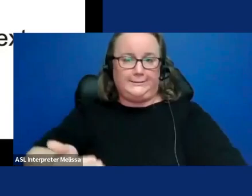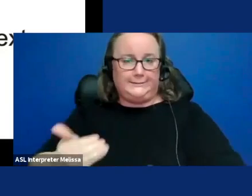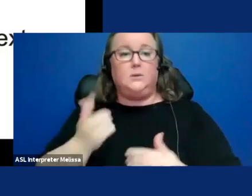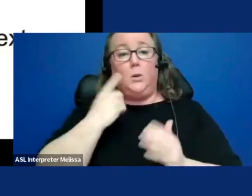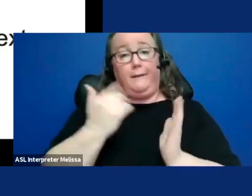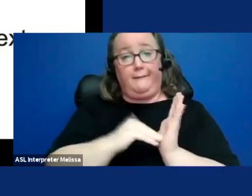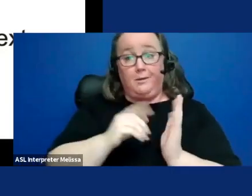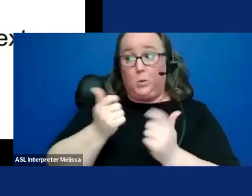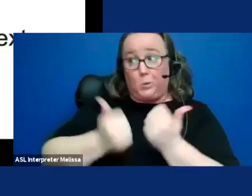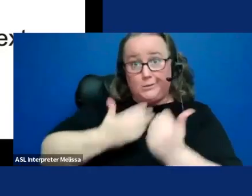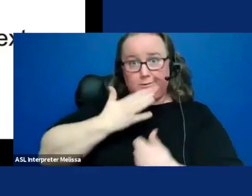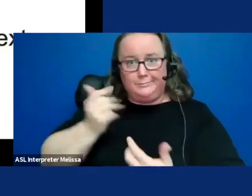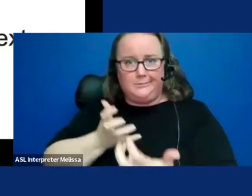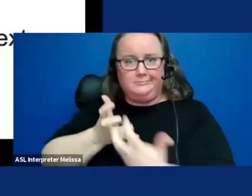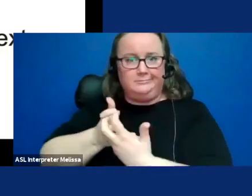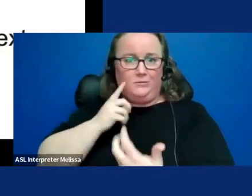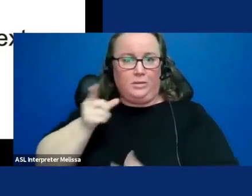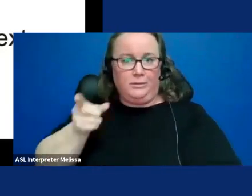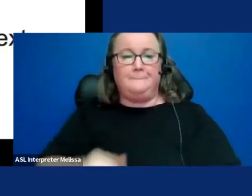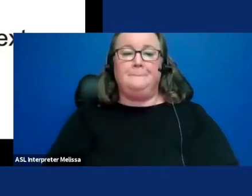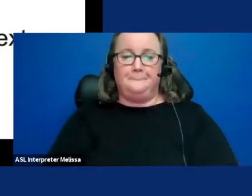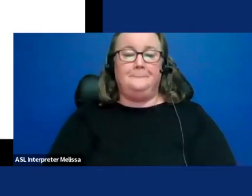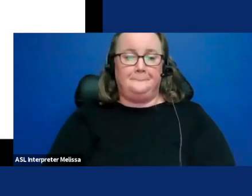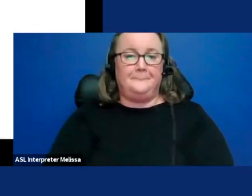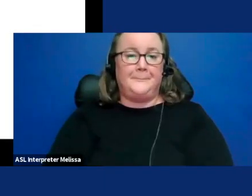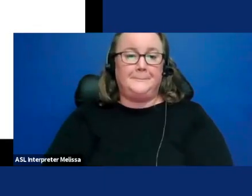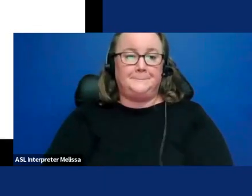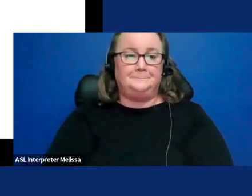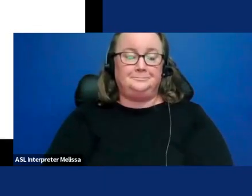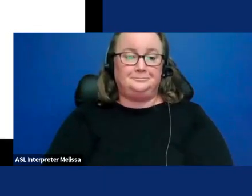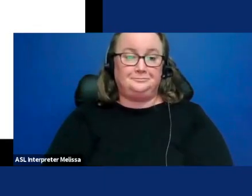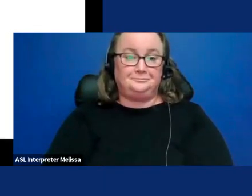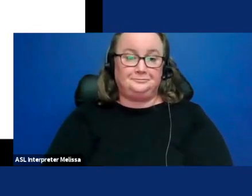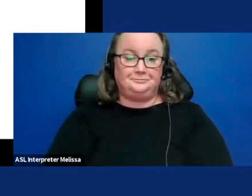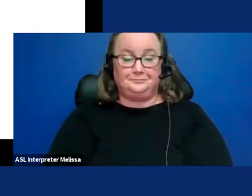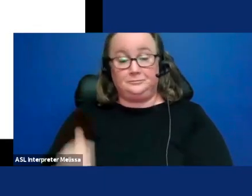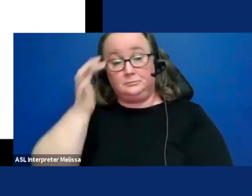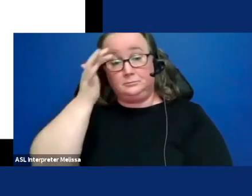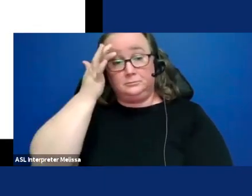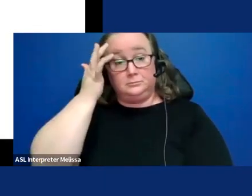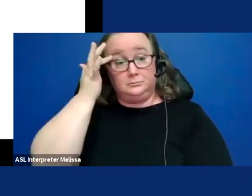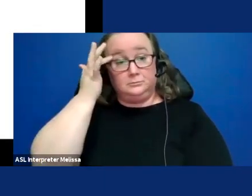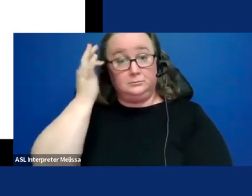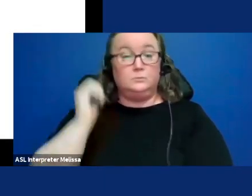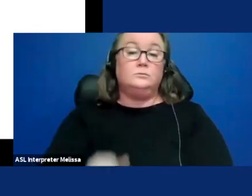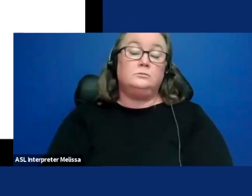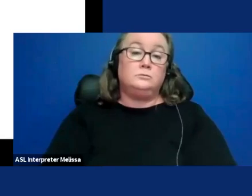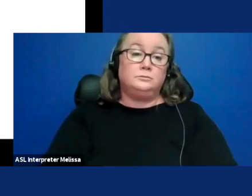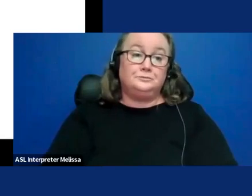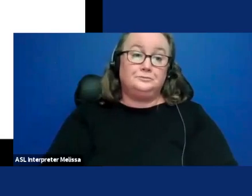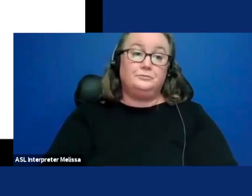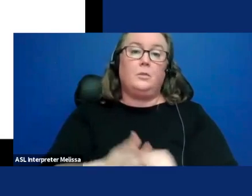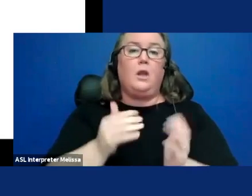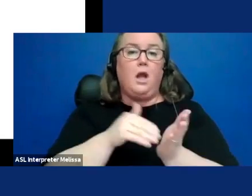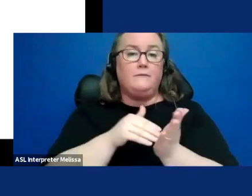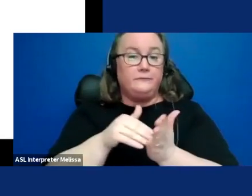best for them. Next slide. Something often that my organization